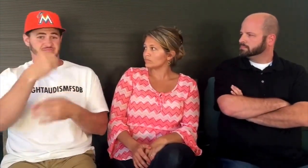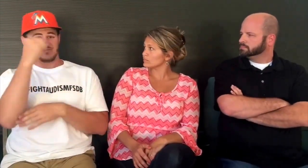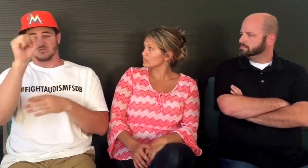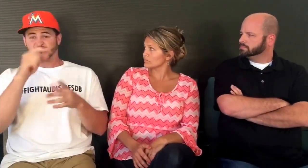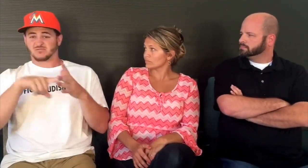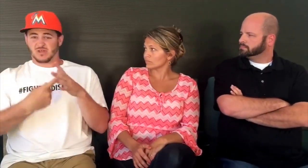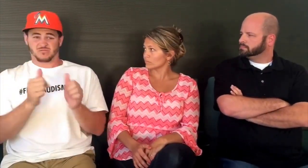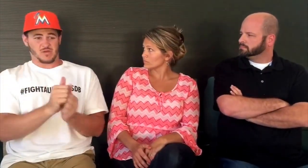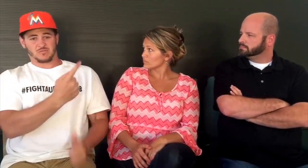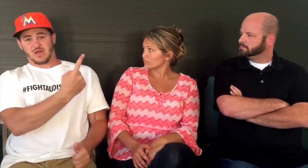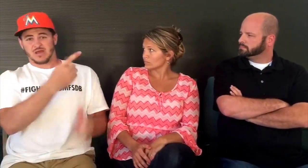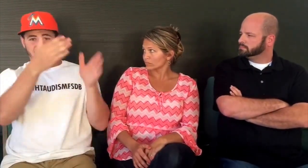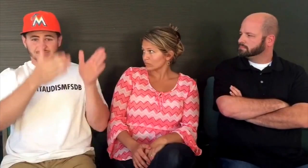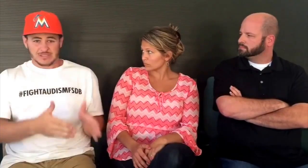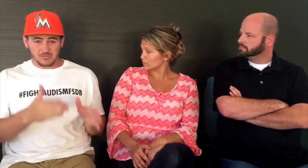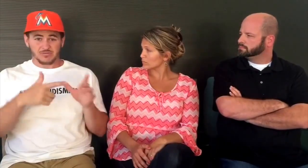the protest. It started with one person.